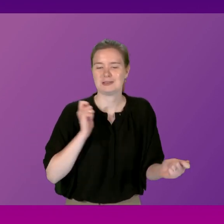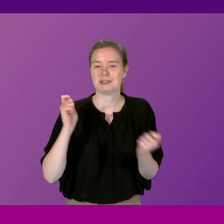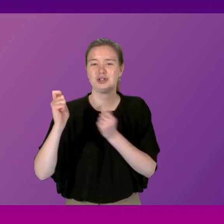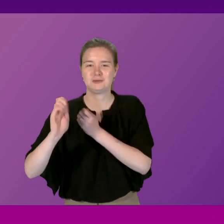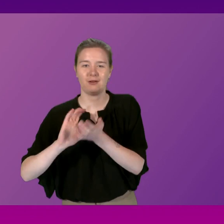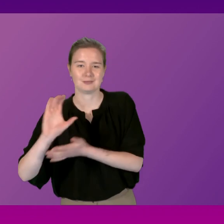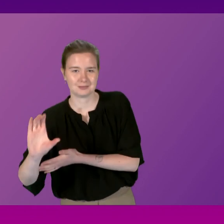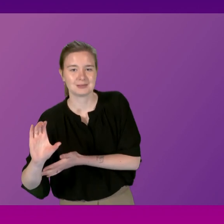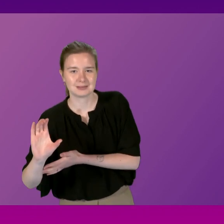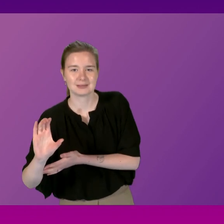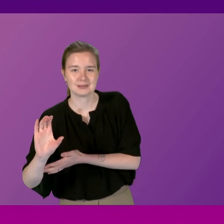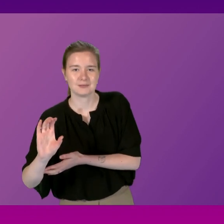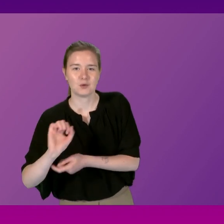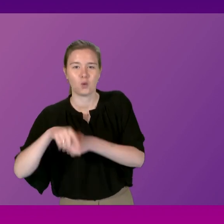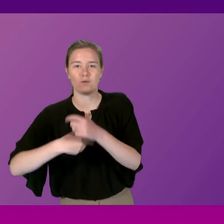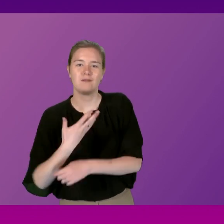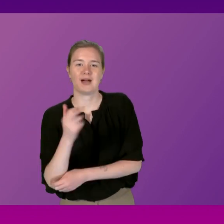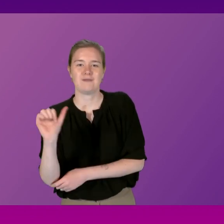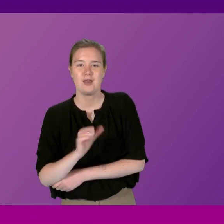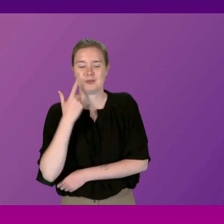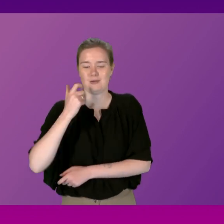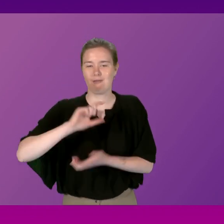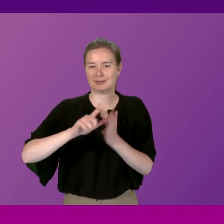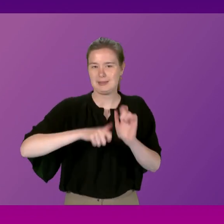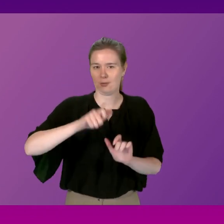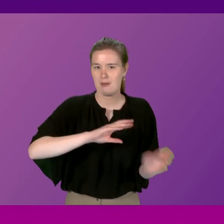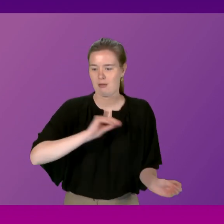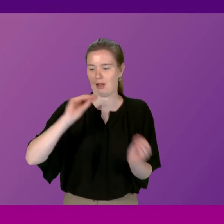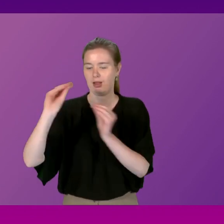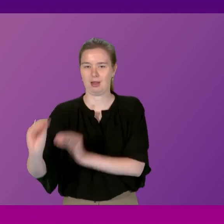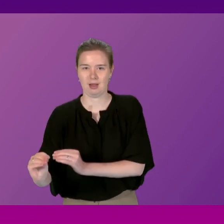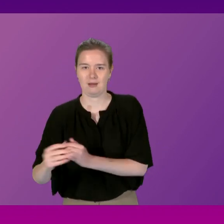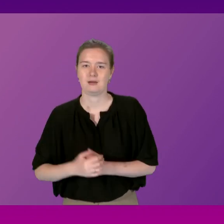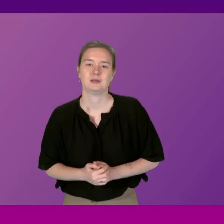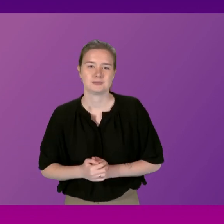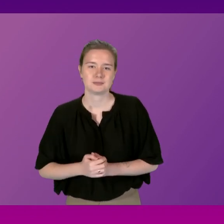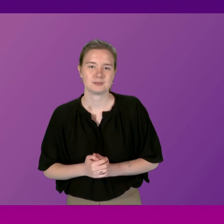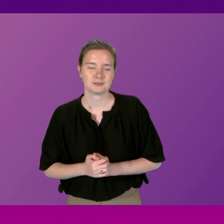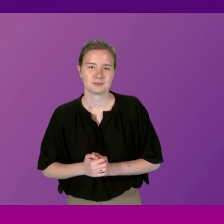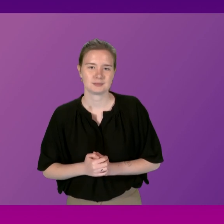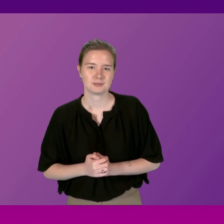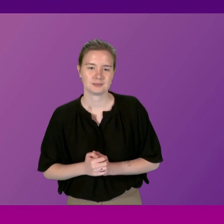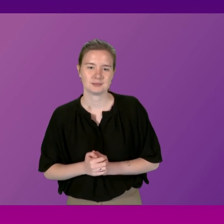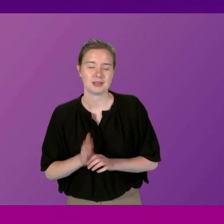to more than 5,000 young disabled people. It is not just about funding.